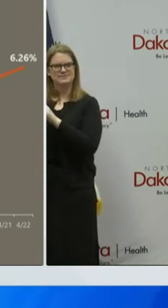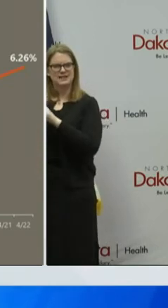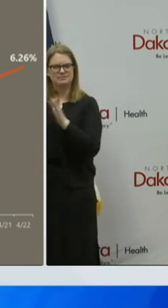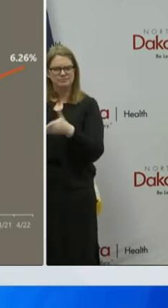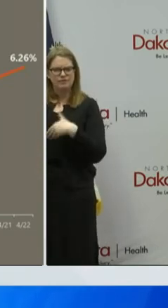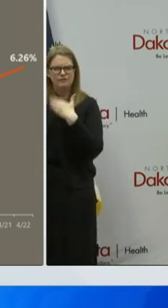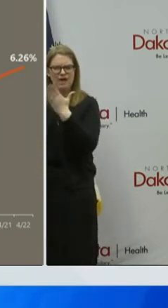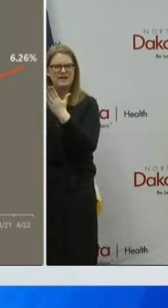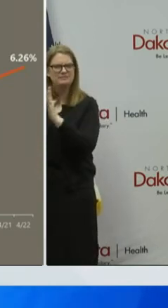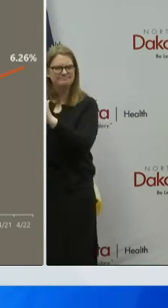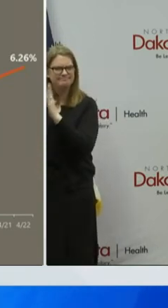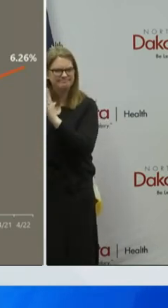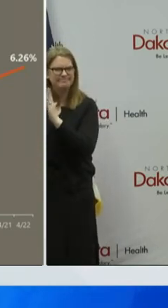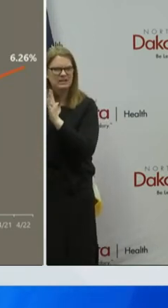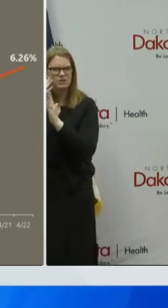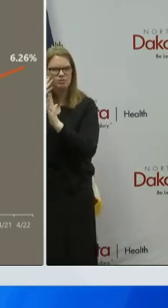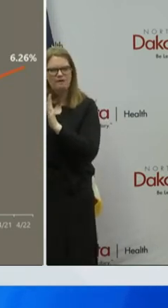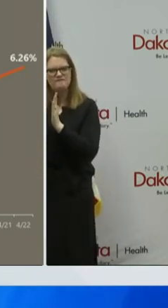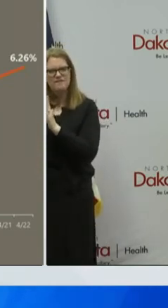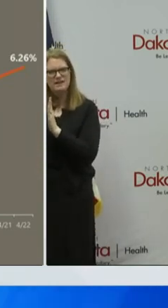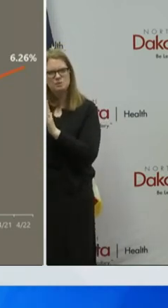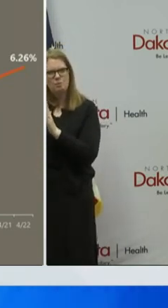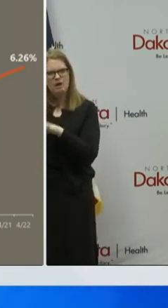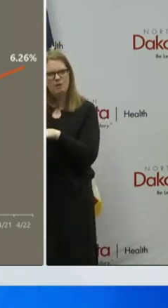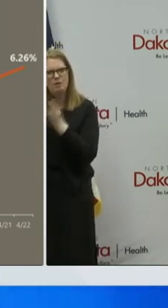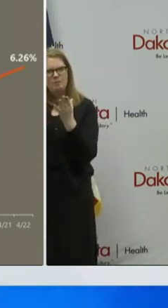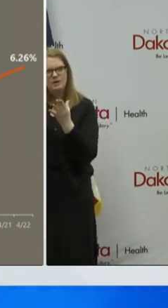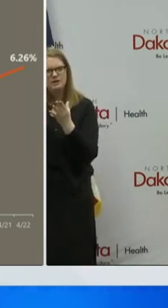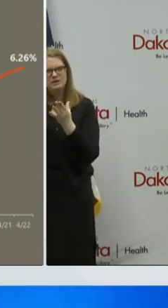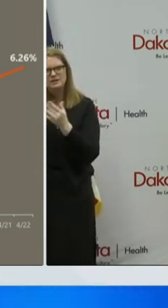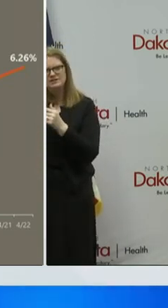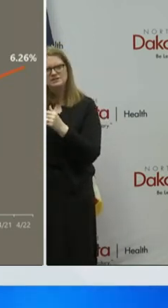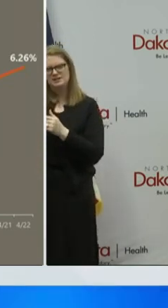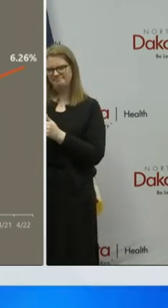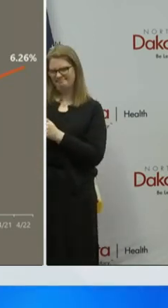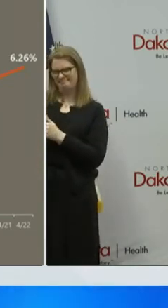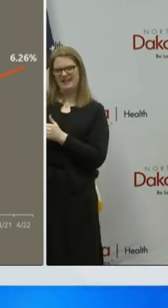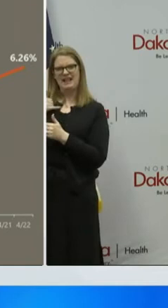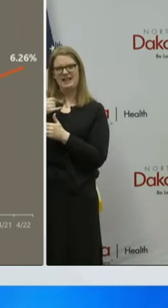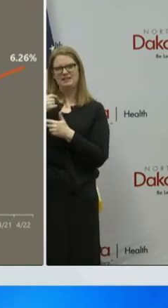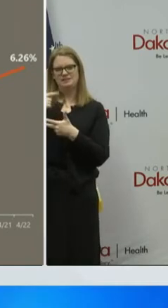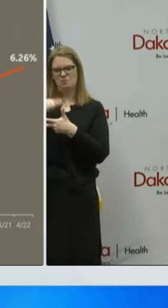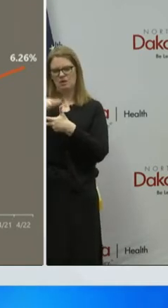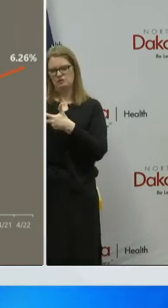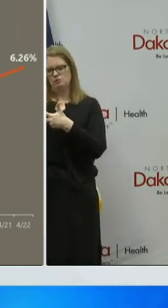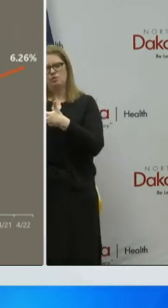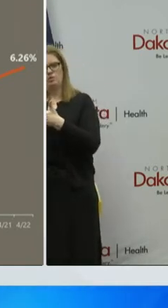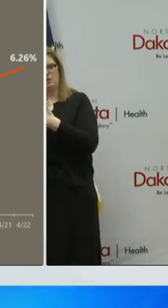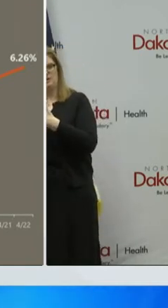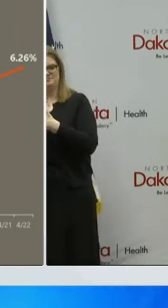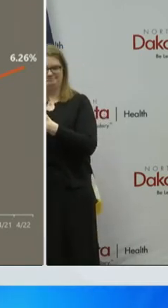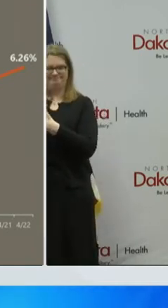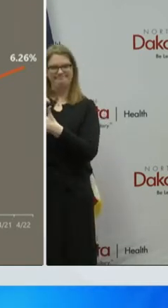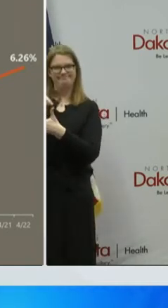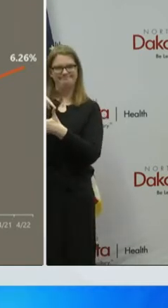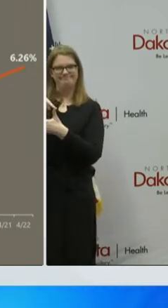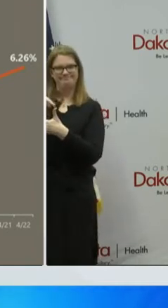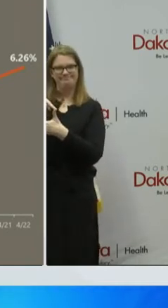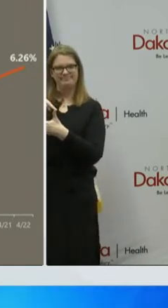THAT WE'RE SEEING THE INCREASE. THE HOUSE ROLLED OUT A GATING FACTORS FOR MOVING THROUGH A PHASE ONE REOPENING. AND THERE IS THREE PHASES THAT